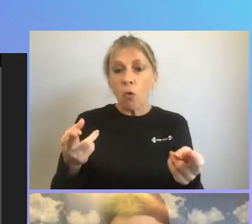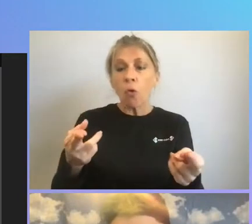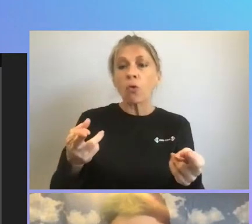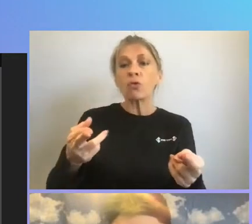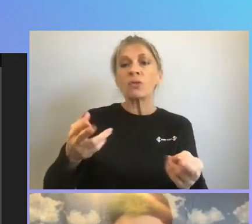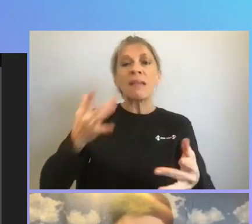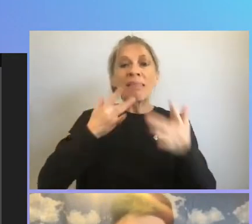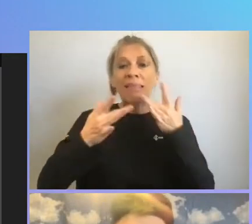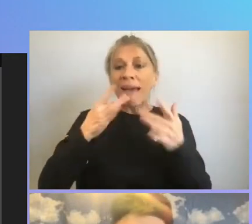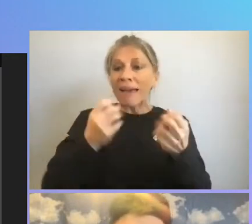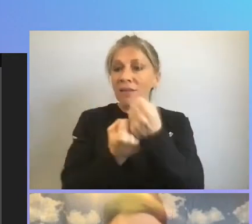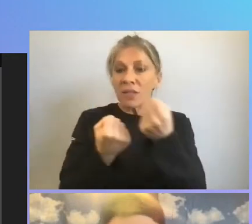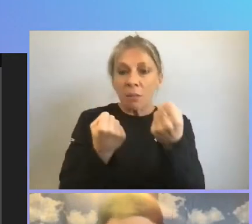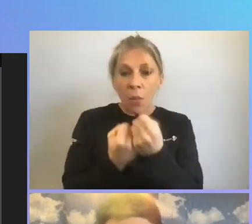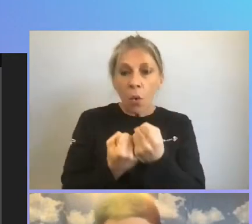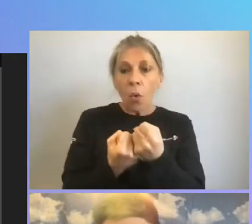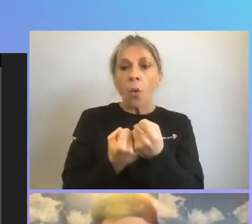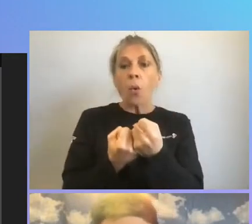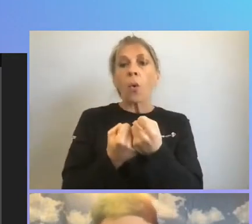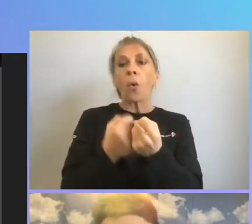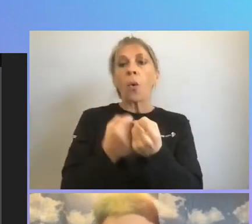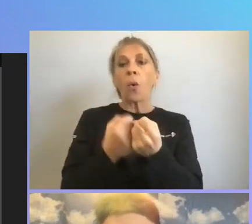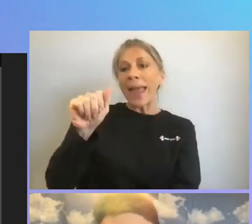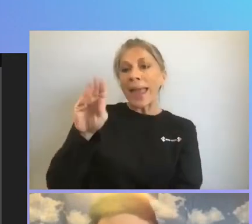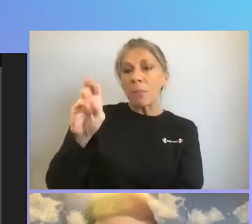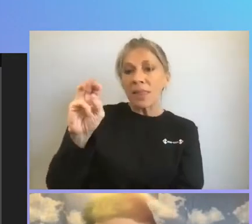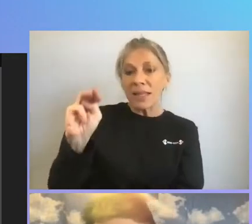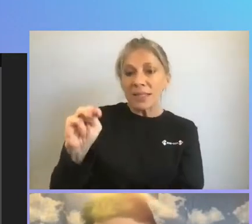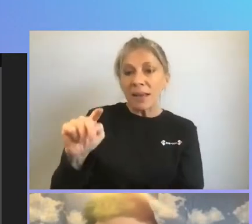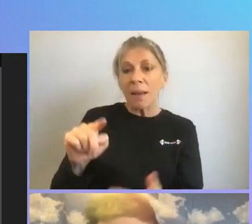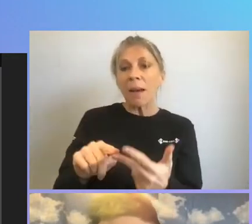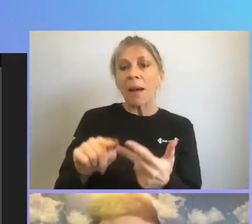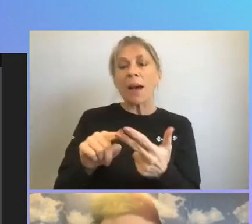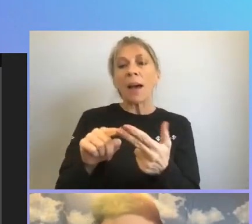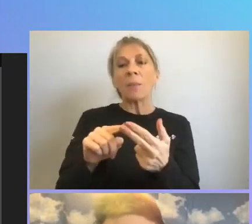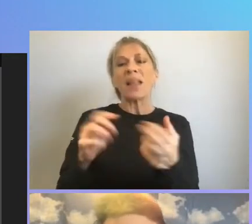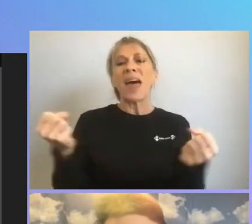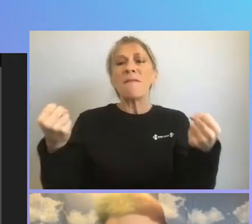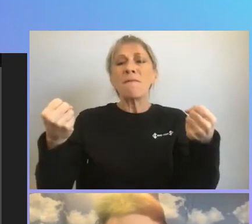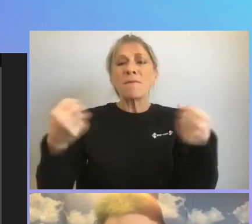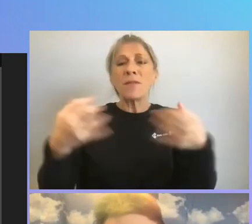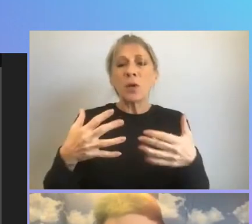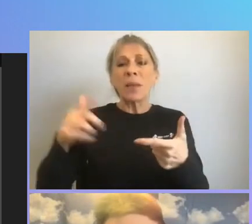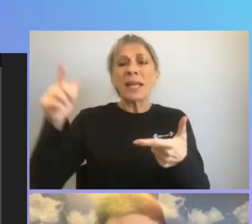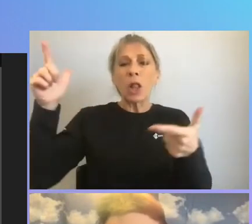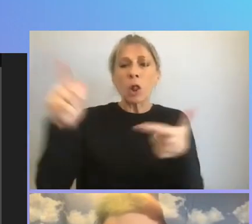of support from others. Uh, there's ableism, and there's a lot of fear around being in a